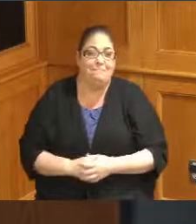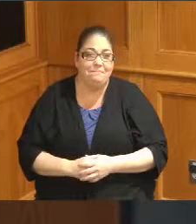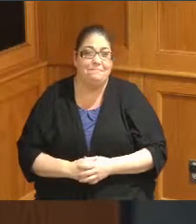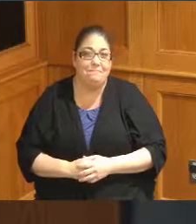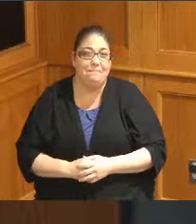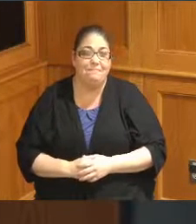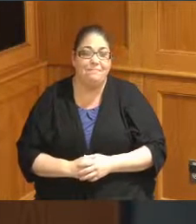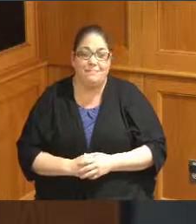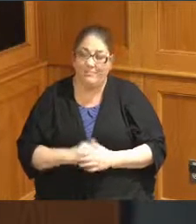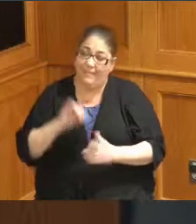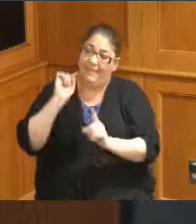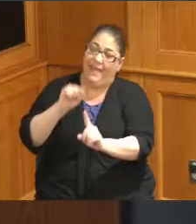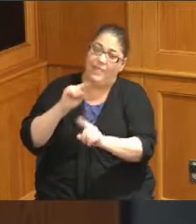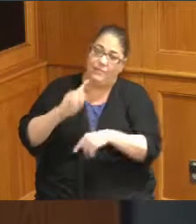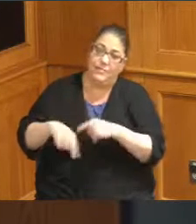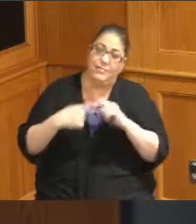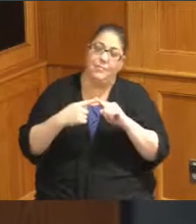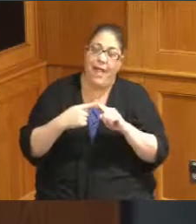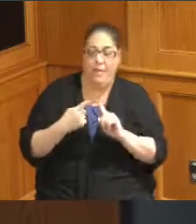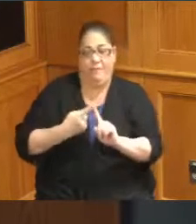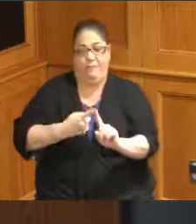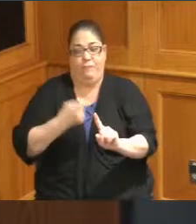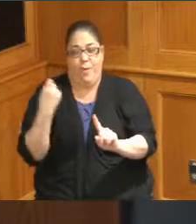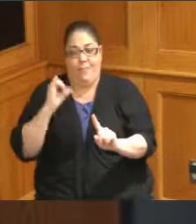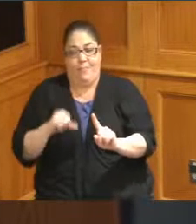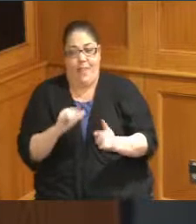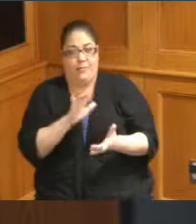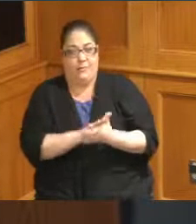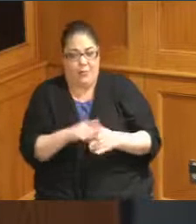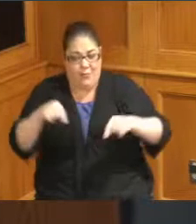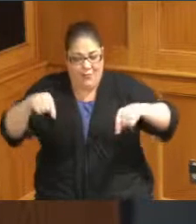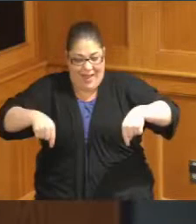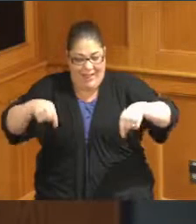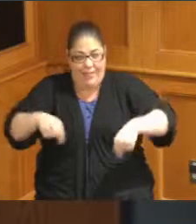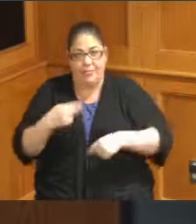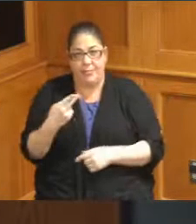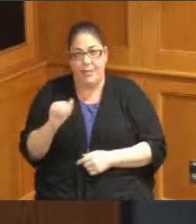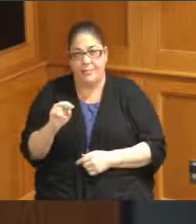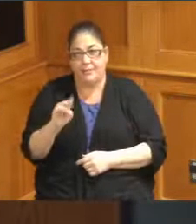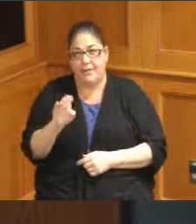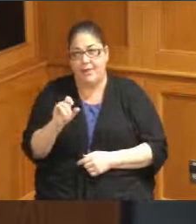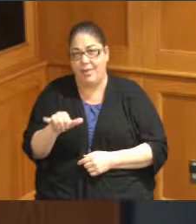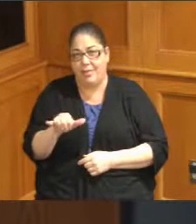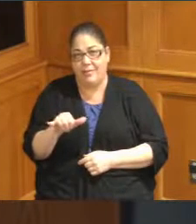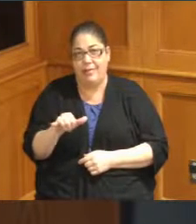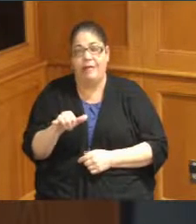about be able to come from our schools right here in Hamilton County and be able to do something to